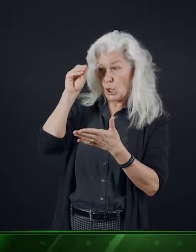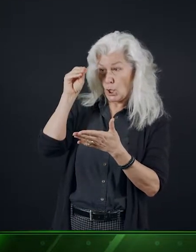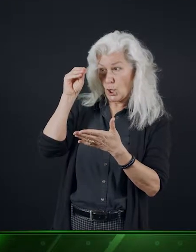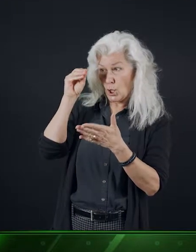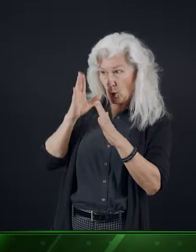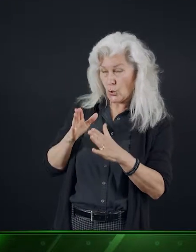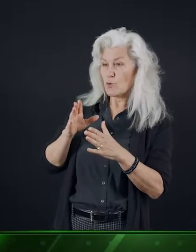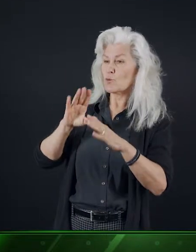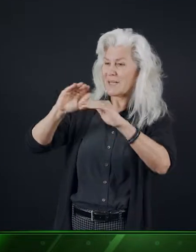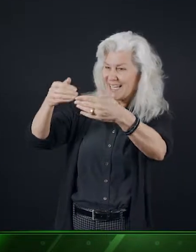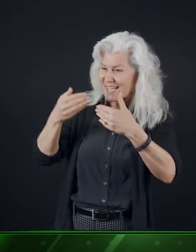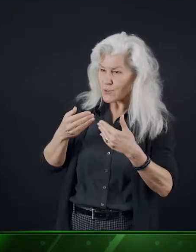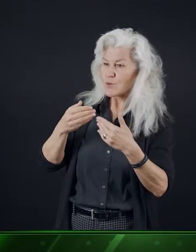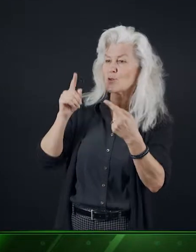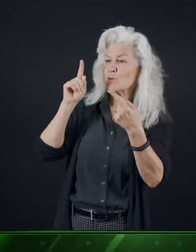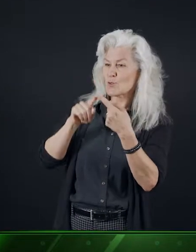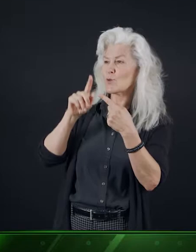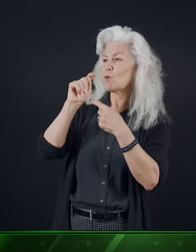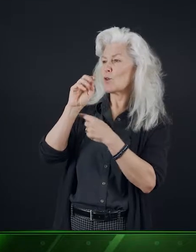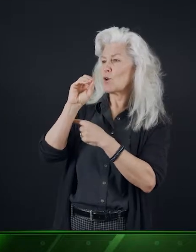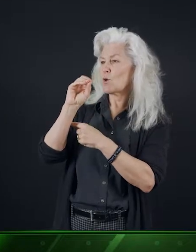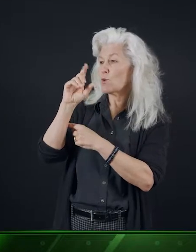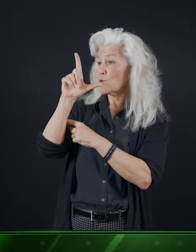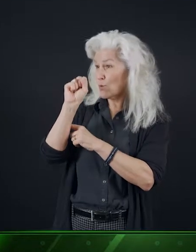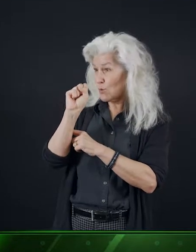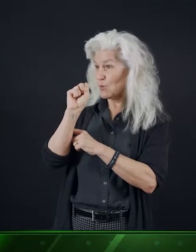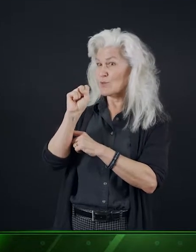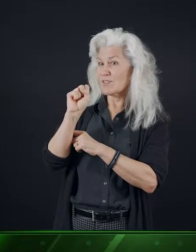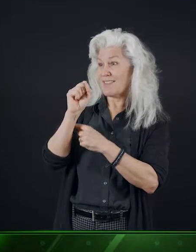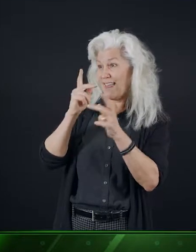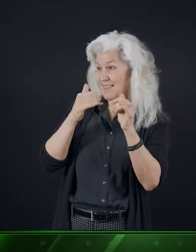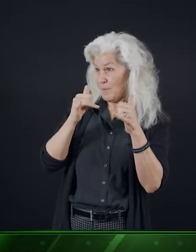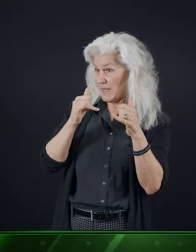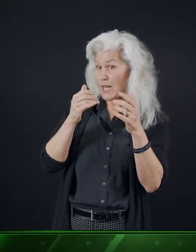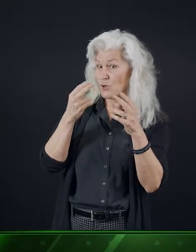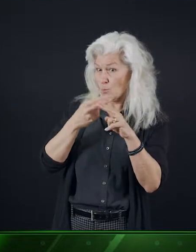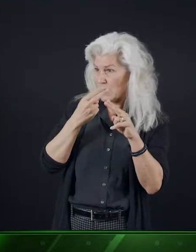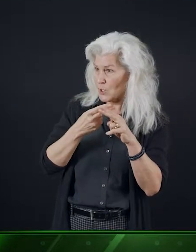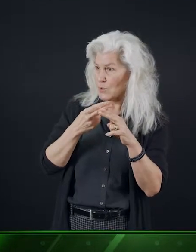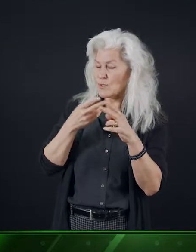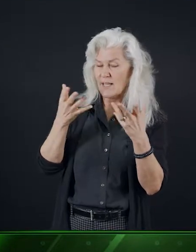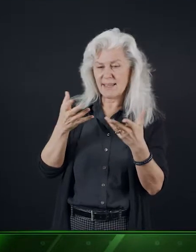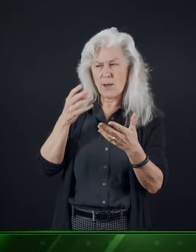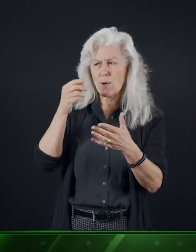to these assistive tools and hardware that players may be using and really walk away with a deeper knowledge